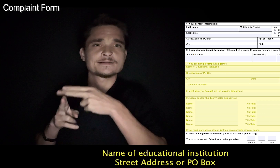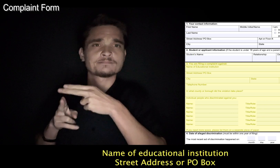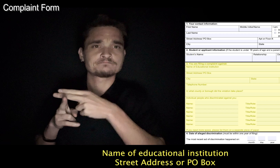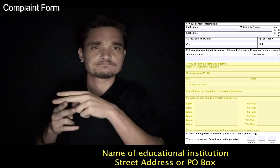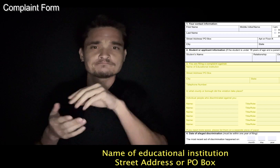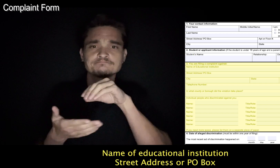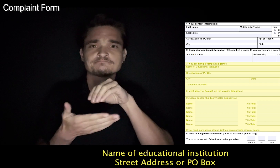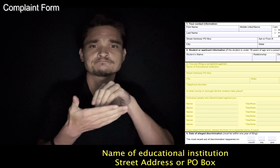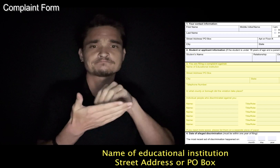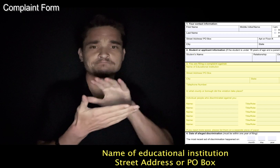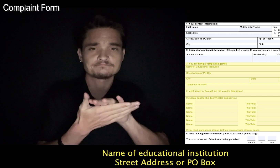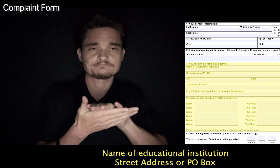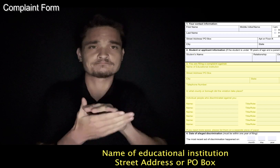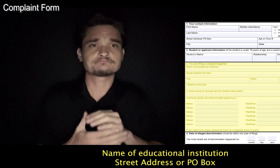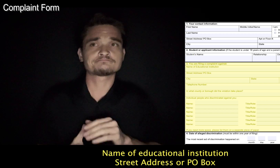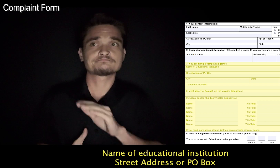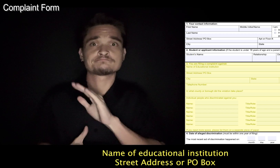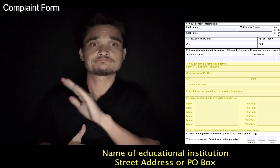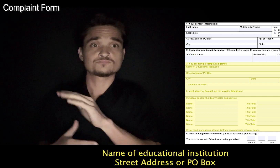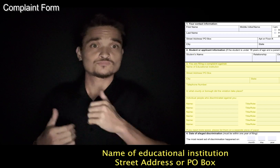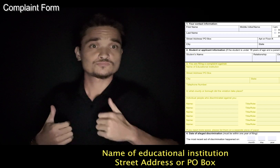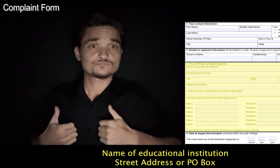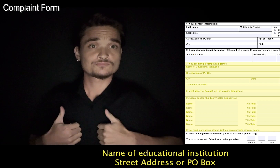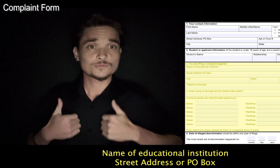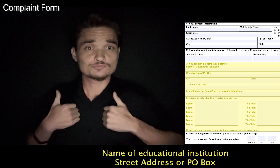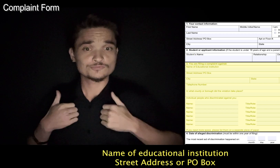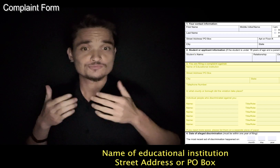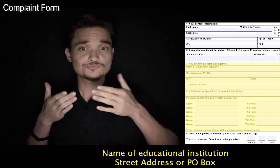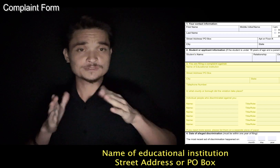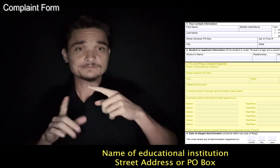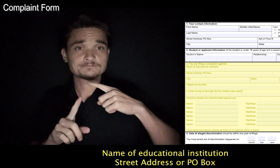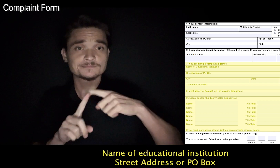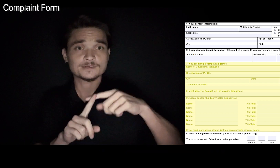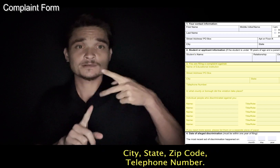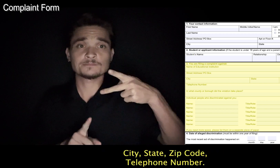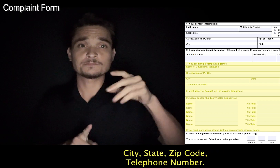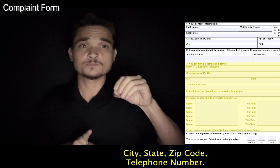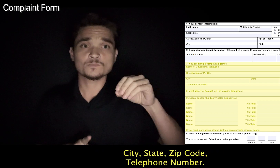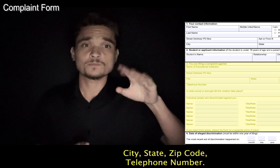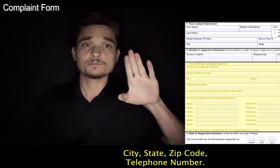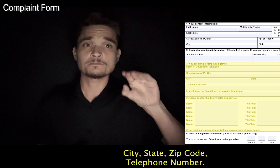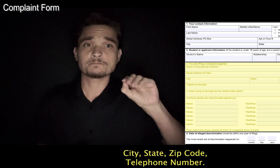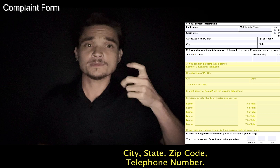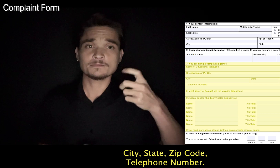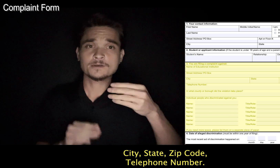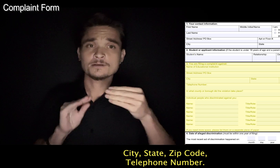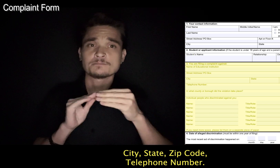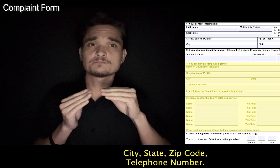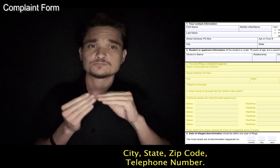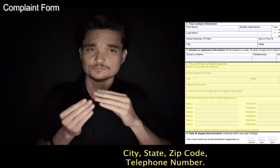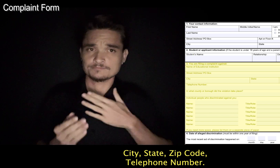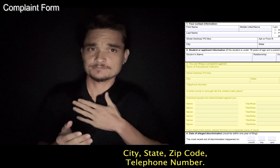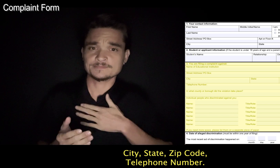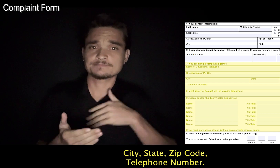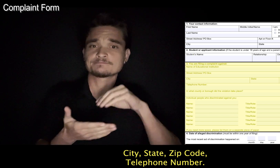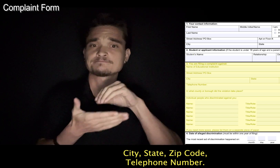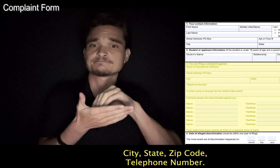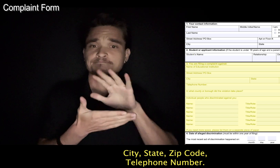Name of educational institution Street Address or PO Box City, State, Zip Code, Telephone Number.